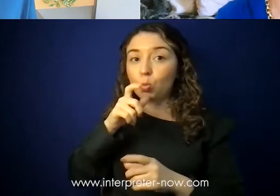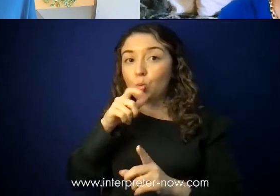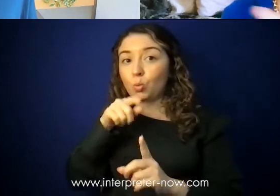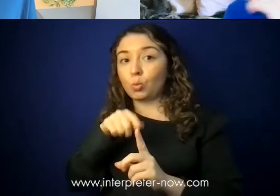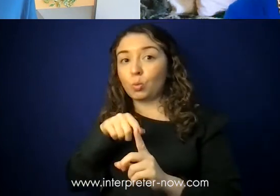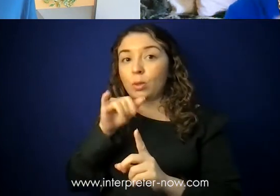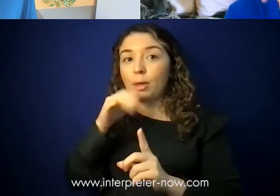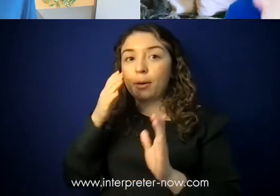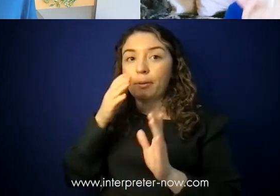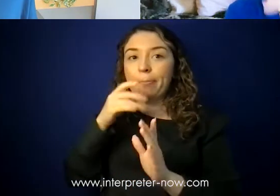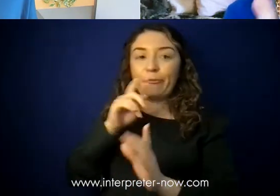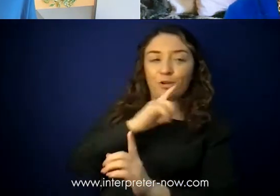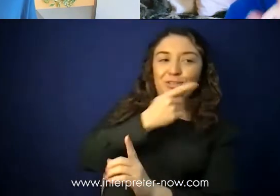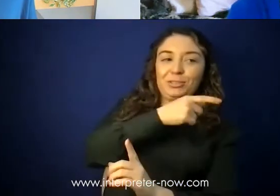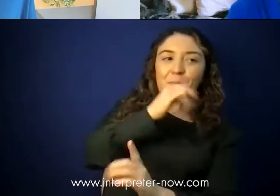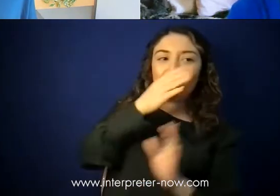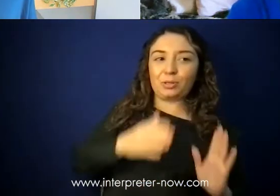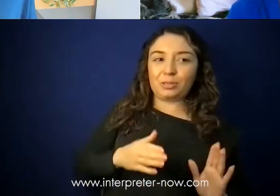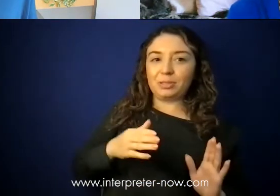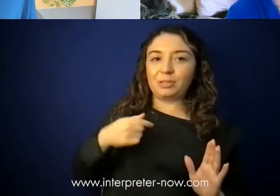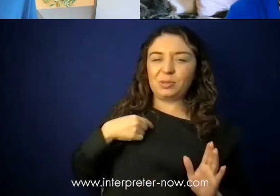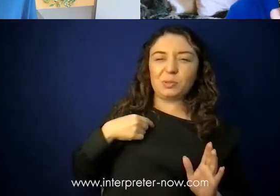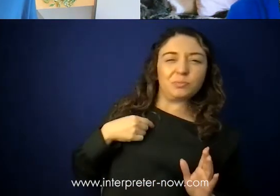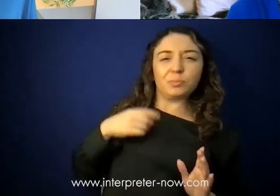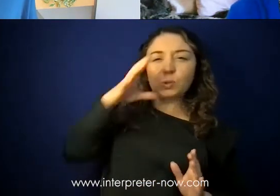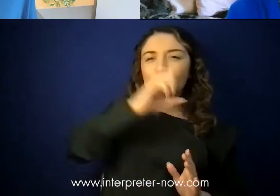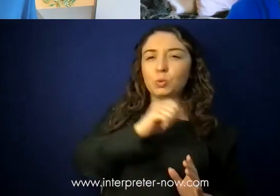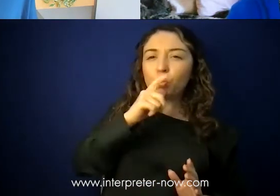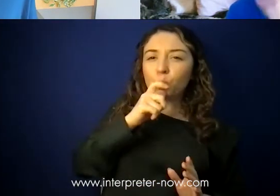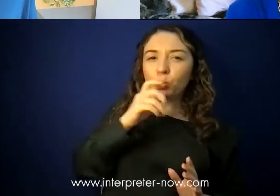Because it actually has you testing your assumptions about who's experiencing a microaggression,